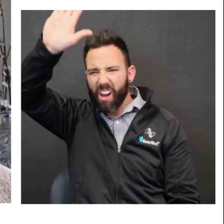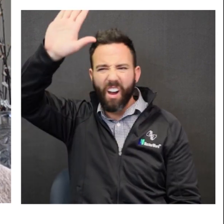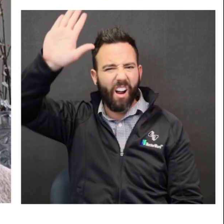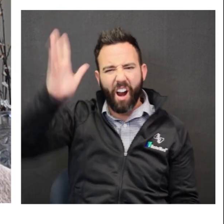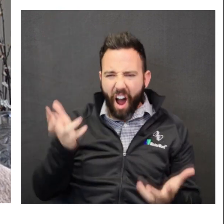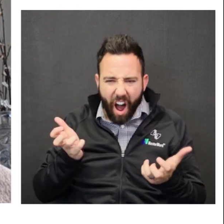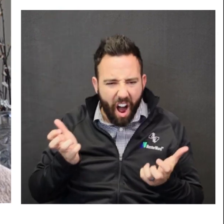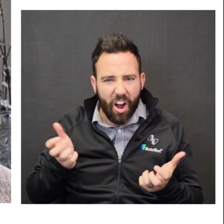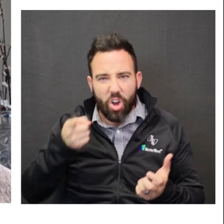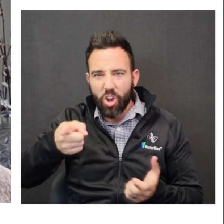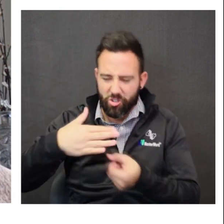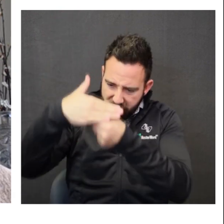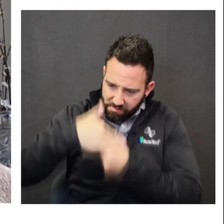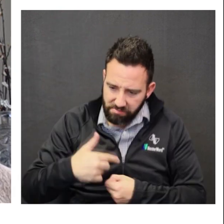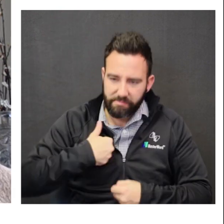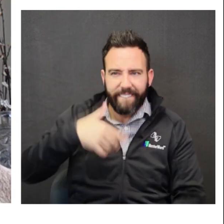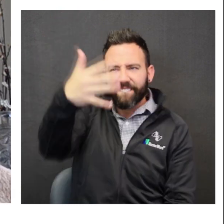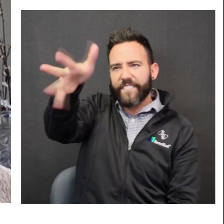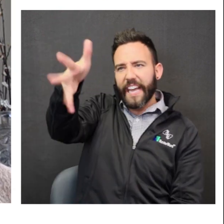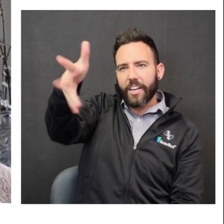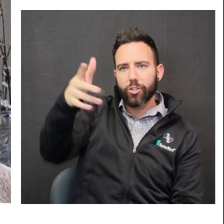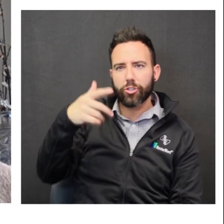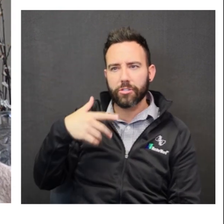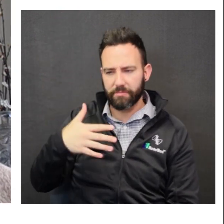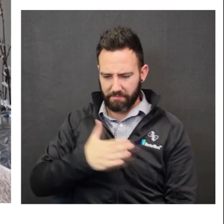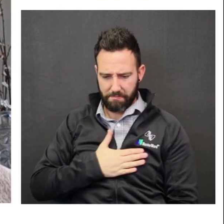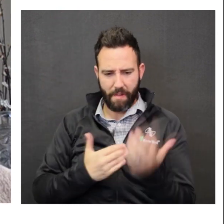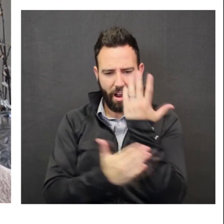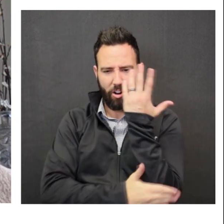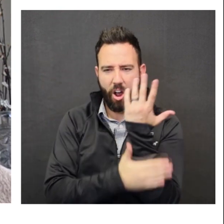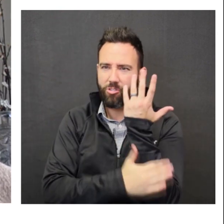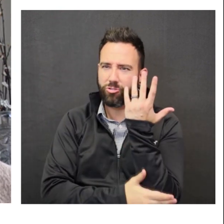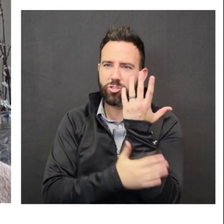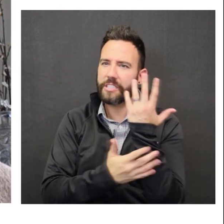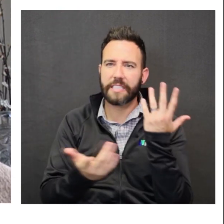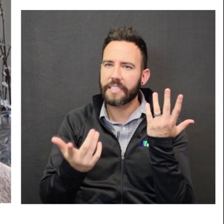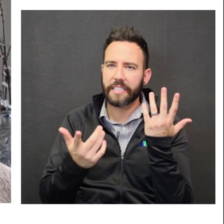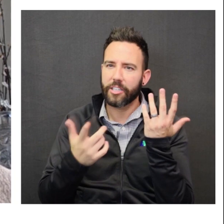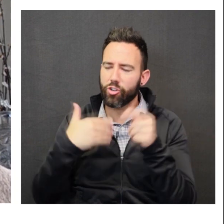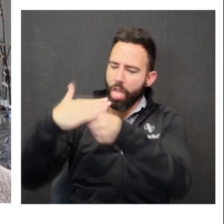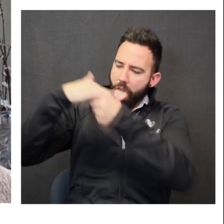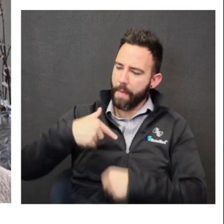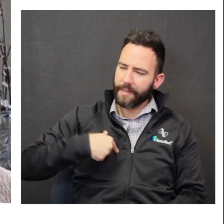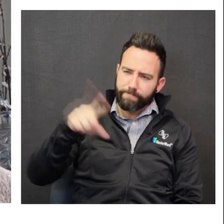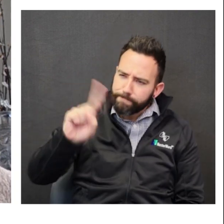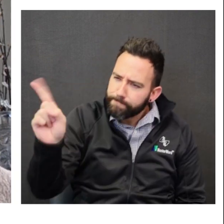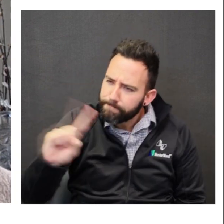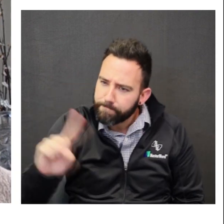our ethnicity because of where we come from because we don't you know speak a certain language.